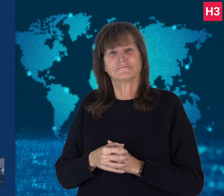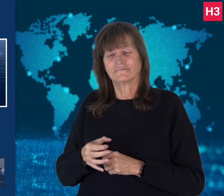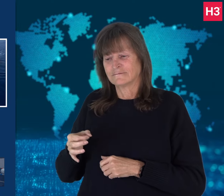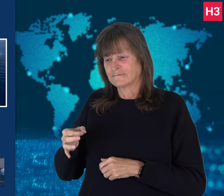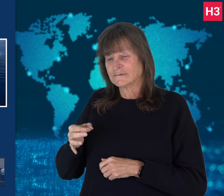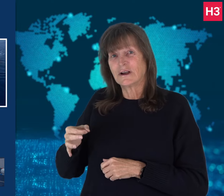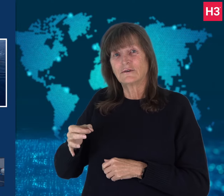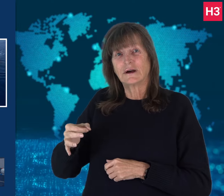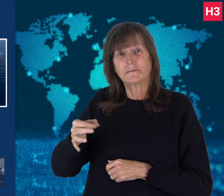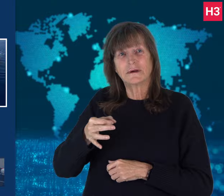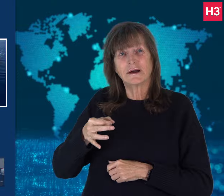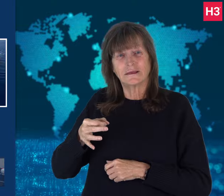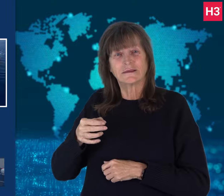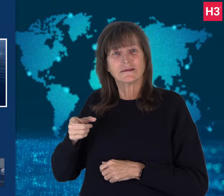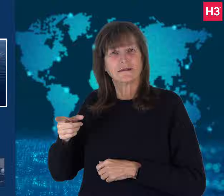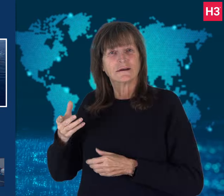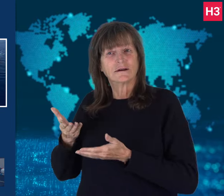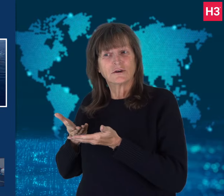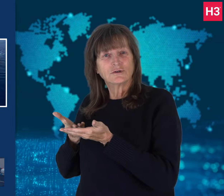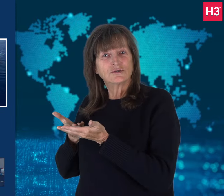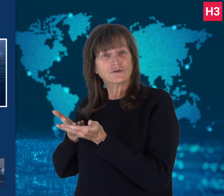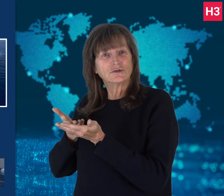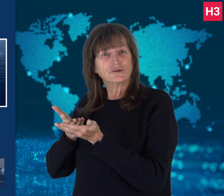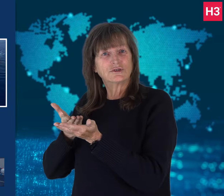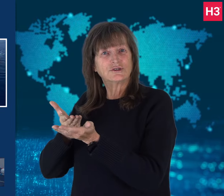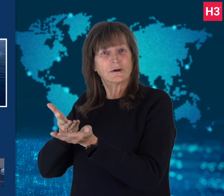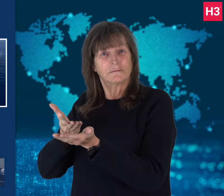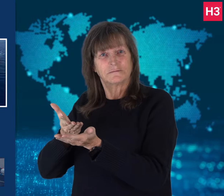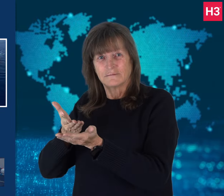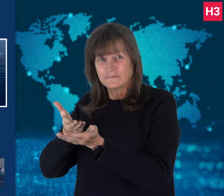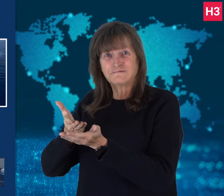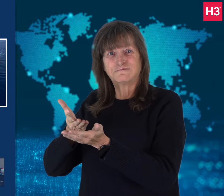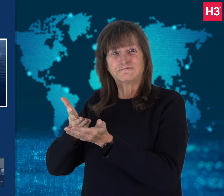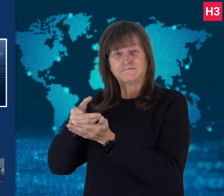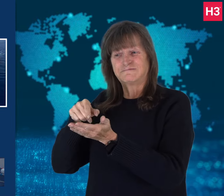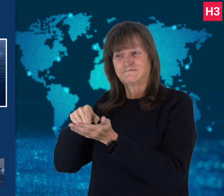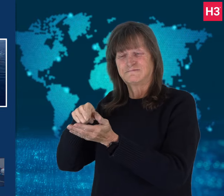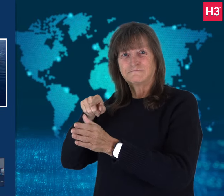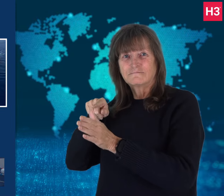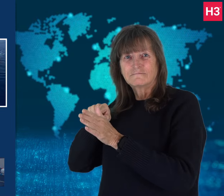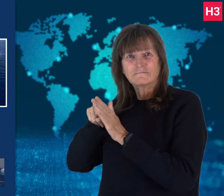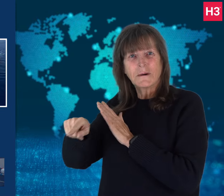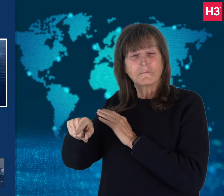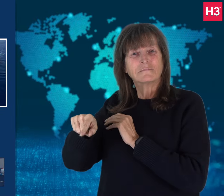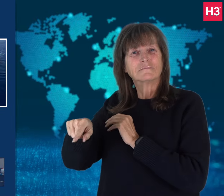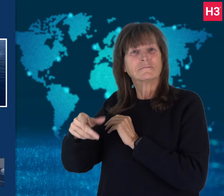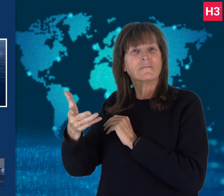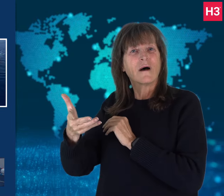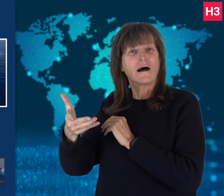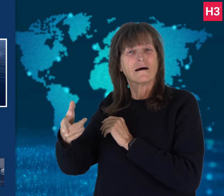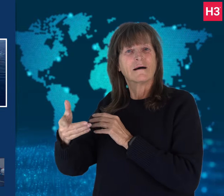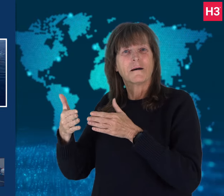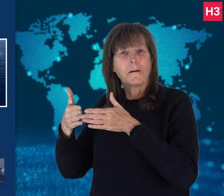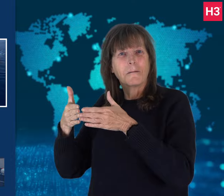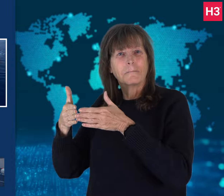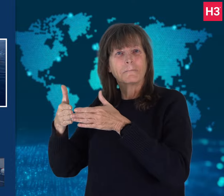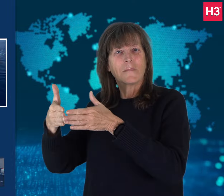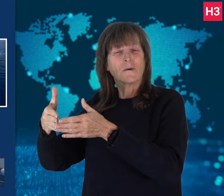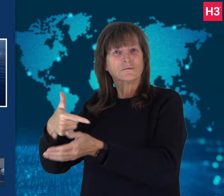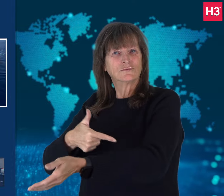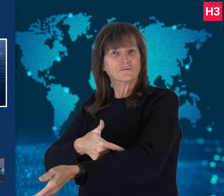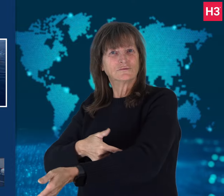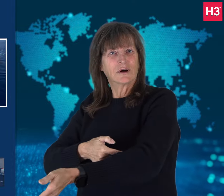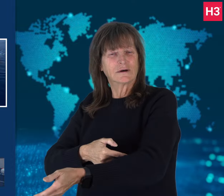Ship Strikes Drug Boat